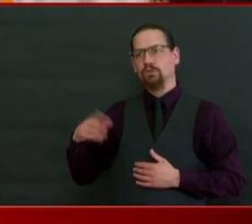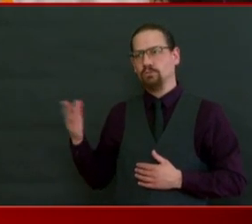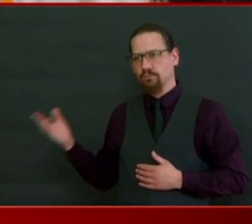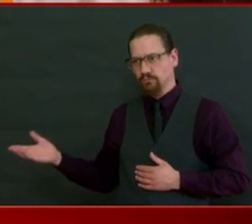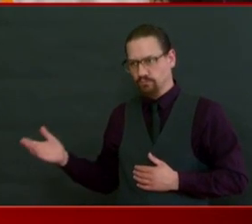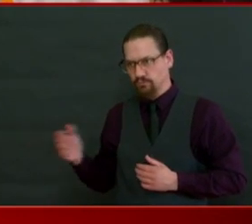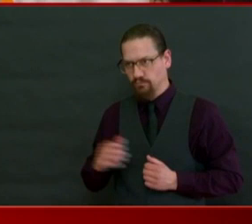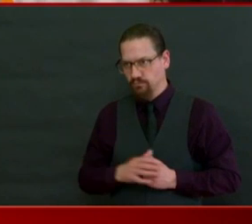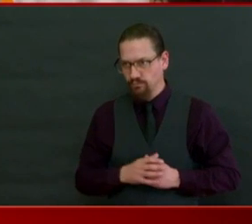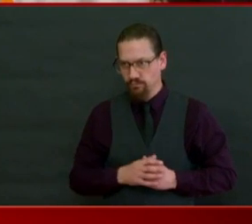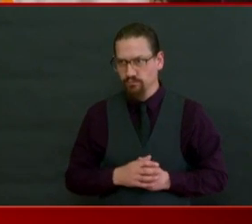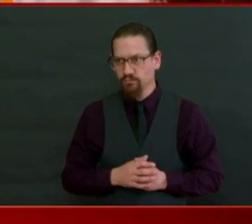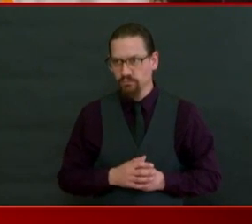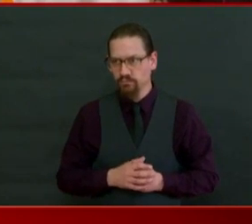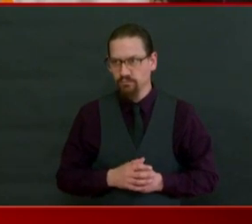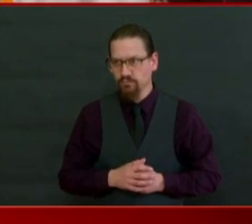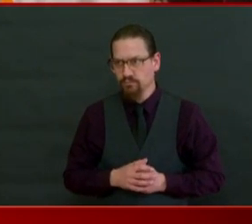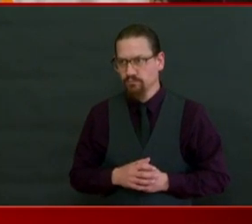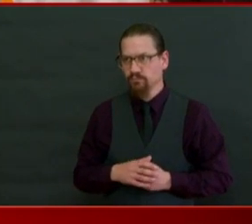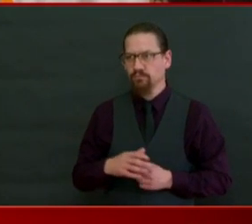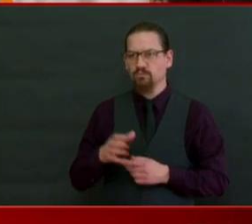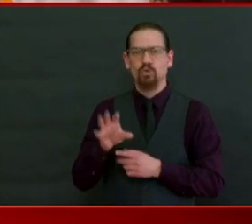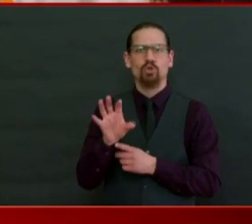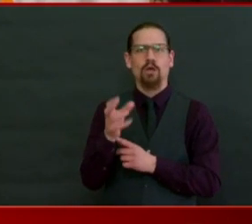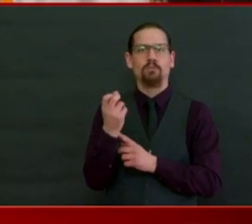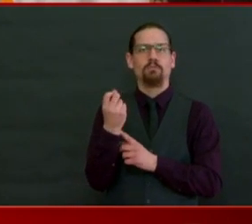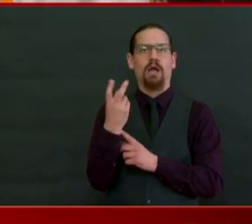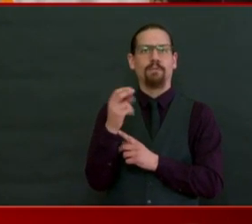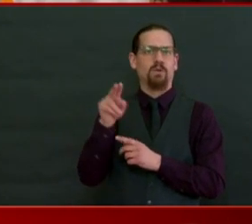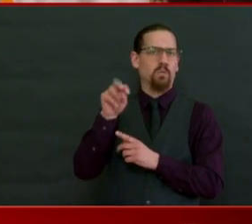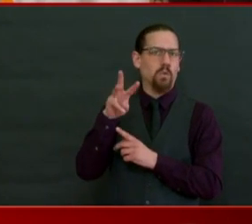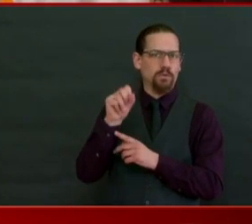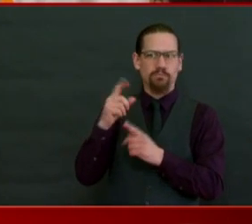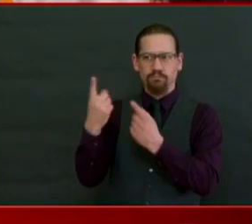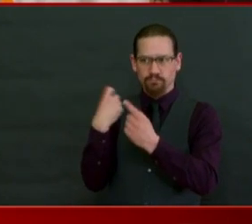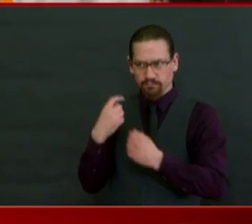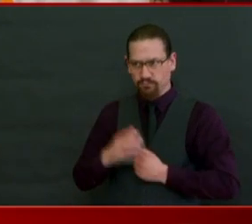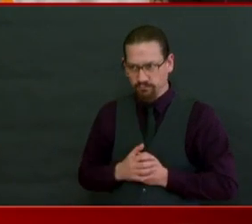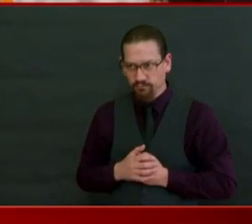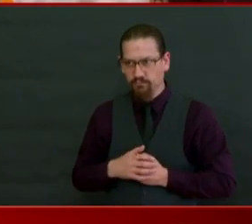TRANSMISSION OF THE VIRUS. THE NEXT QUESTION W IS